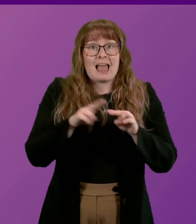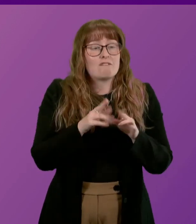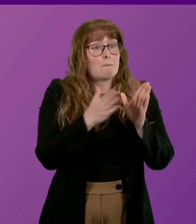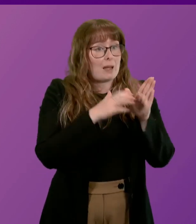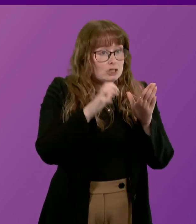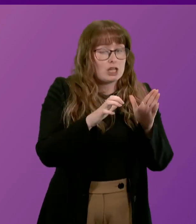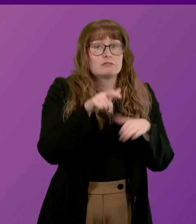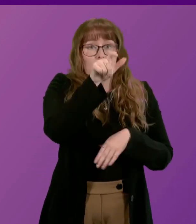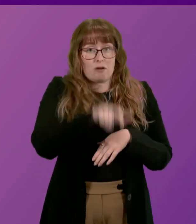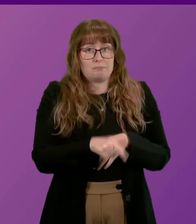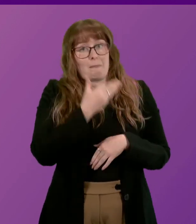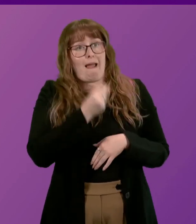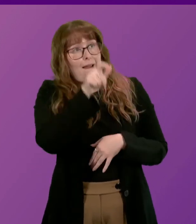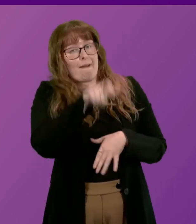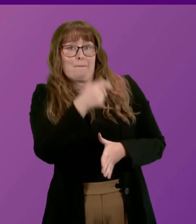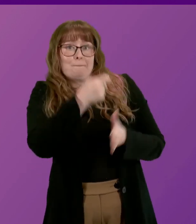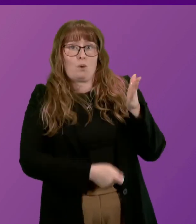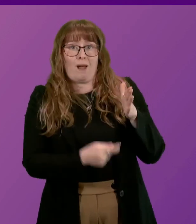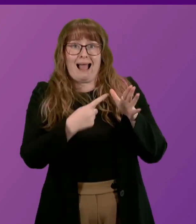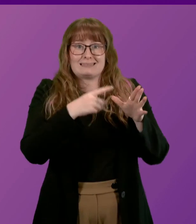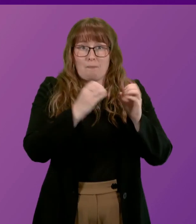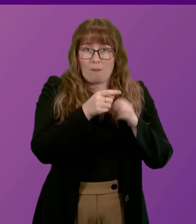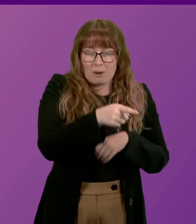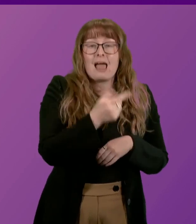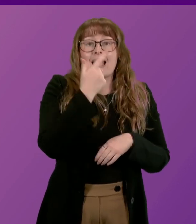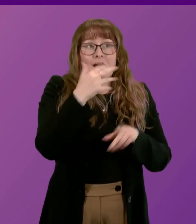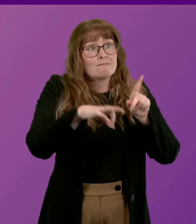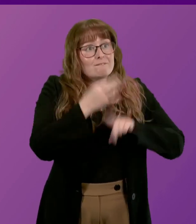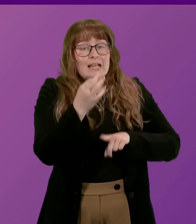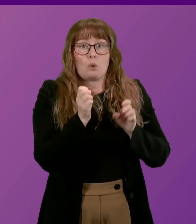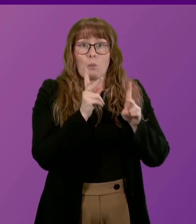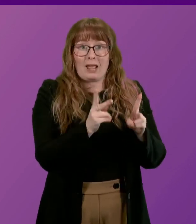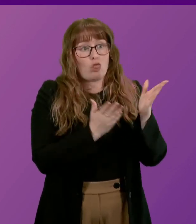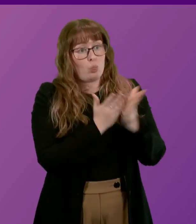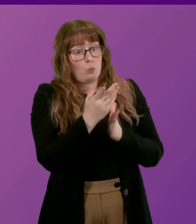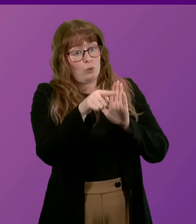Andy Burnham, can find a way under the existing legislation to procure more buses